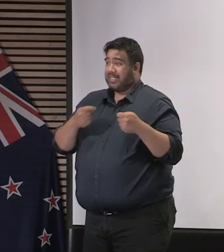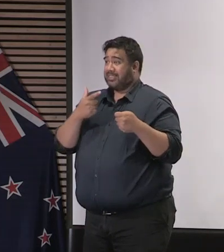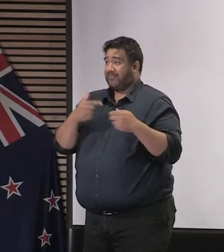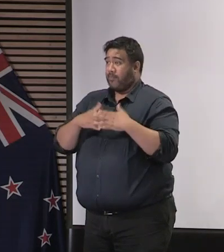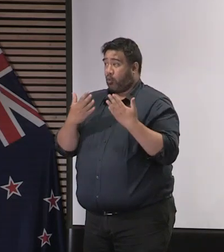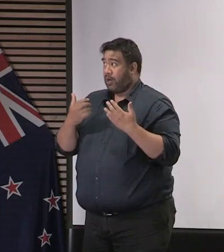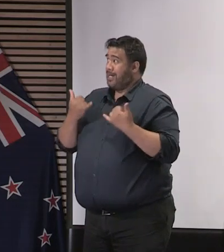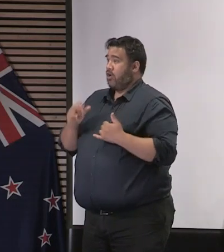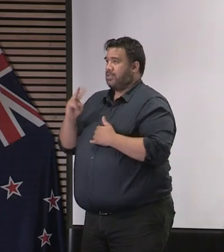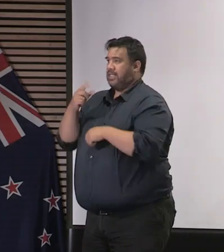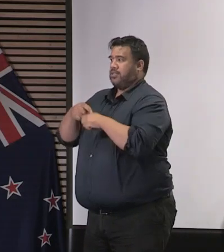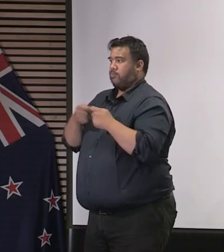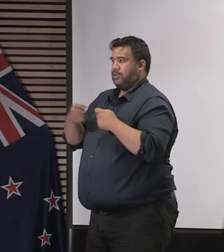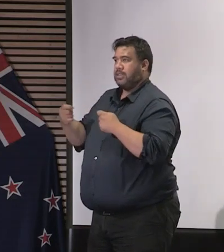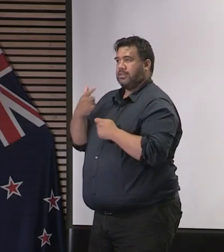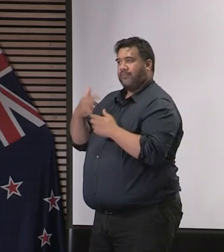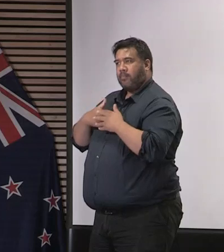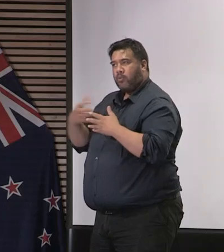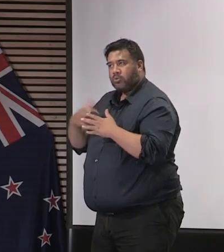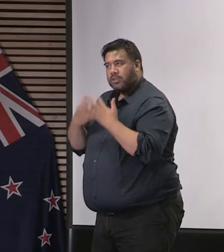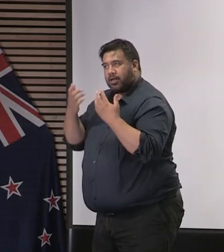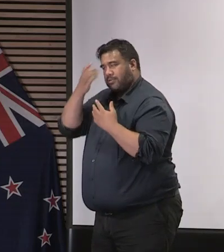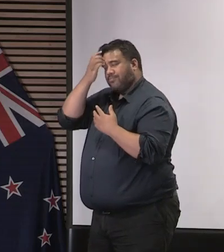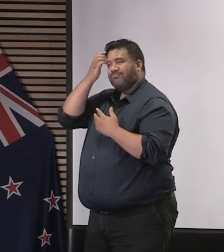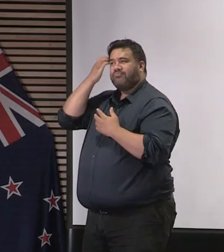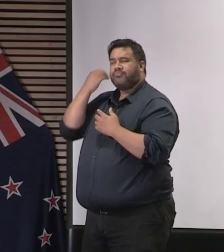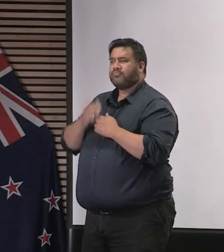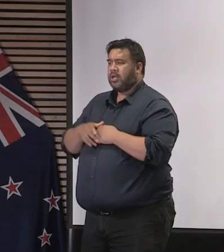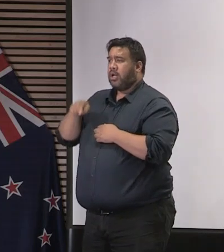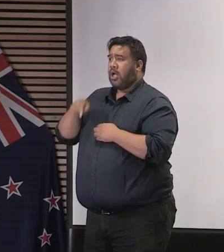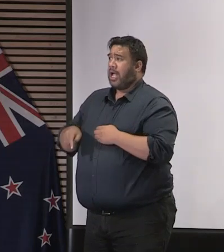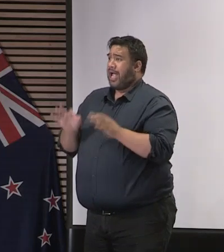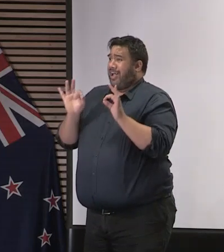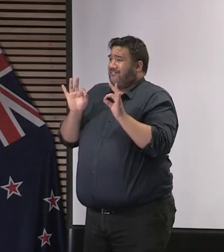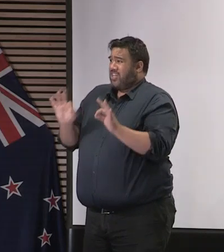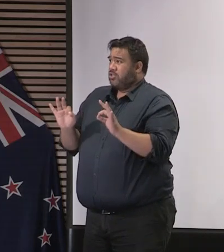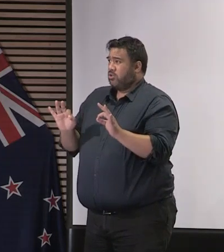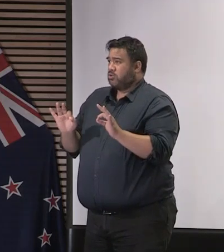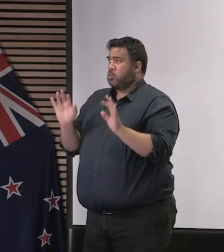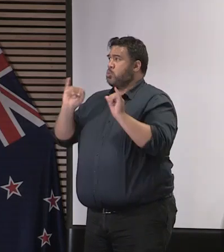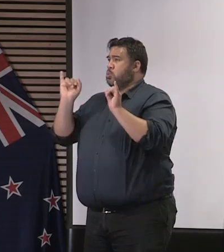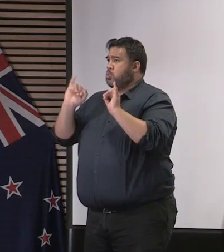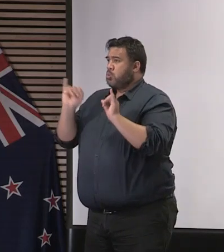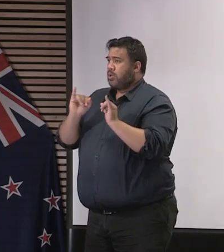is the second time it has been extended. I want to reiterate